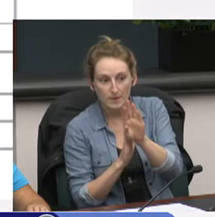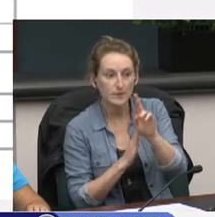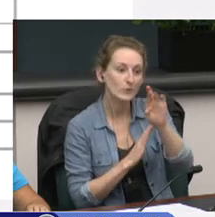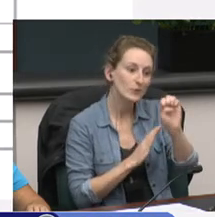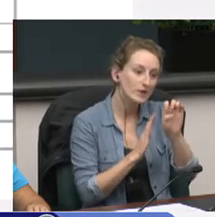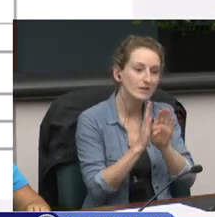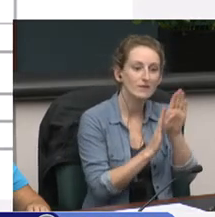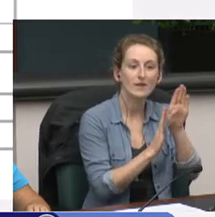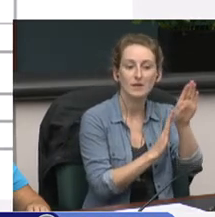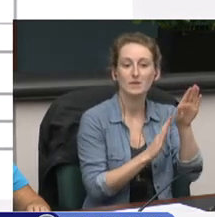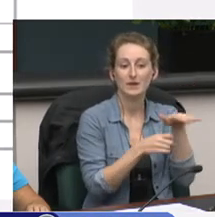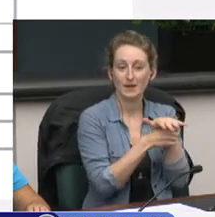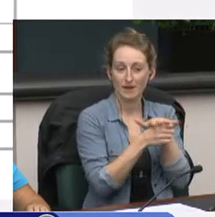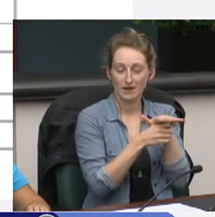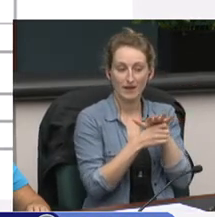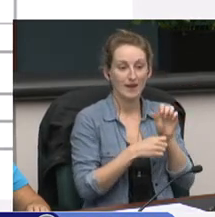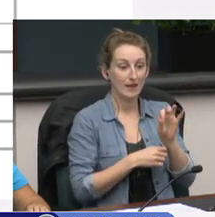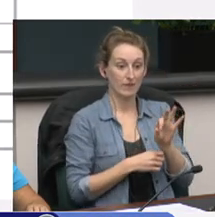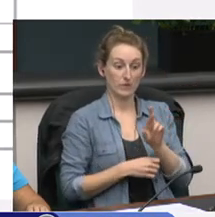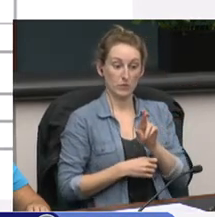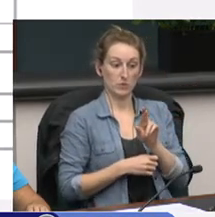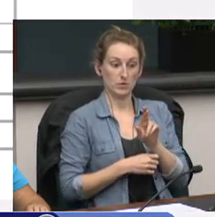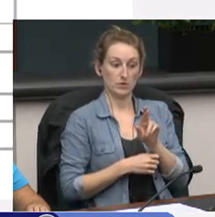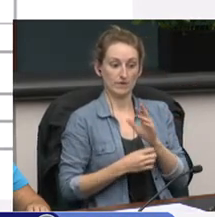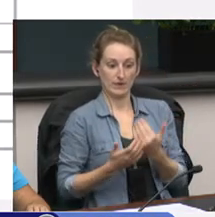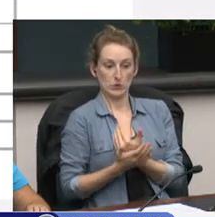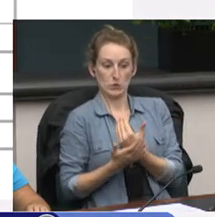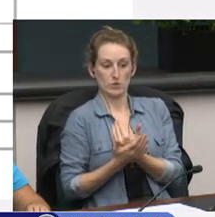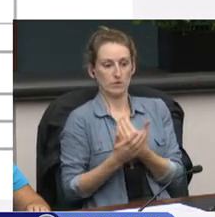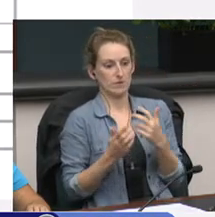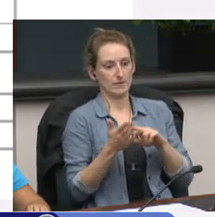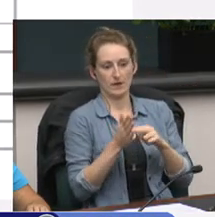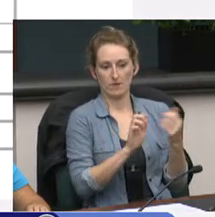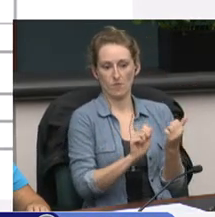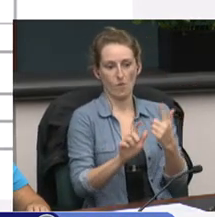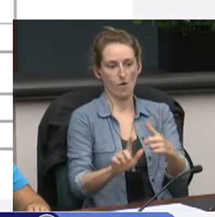new development everything applies if it's a redevelopment on a site then